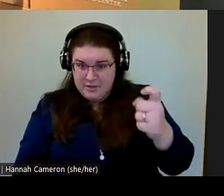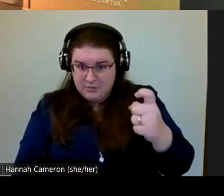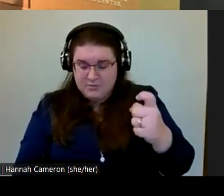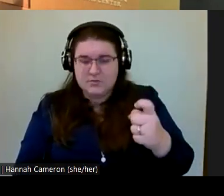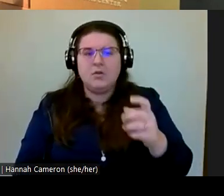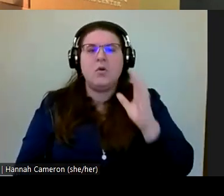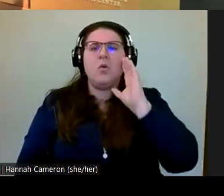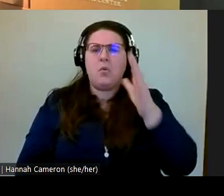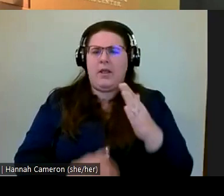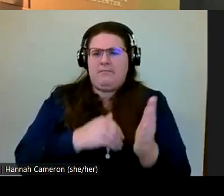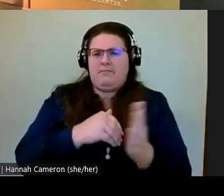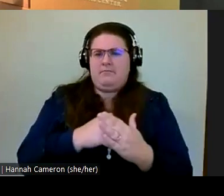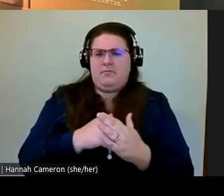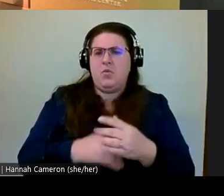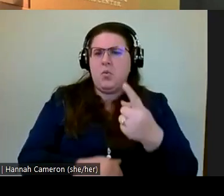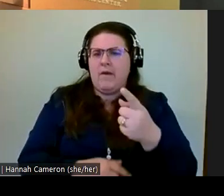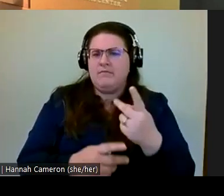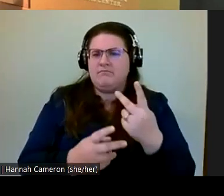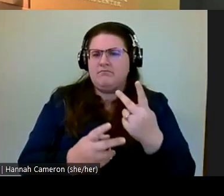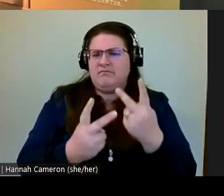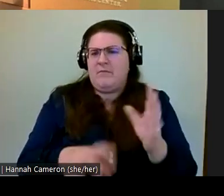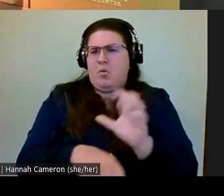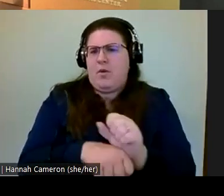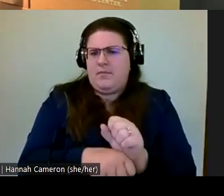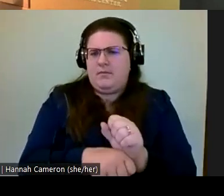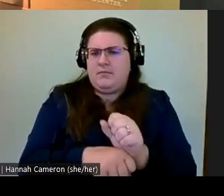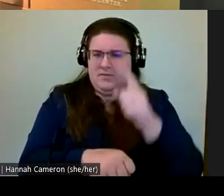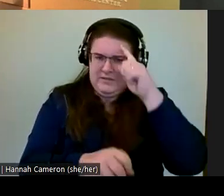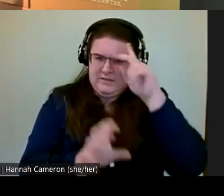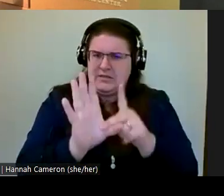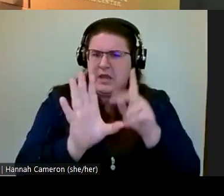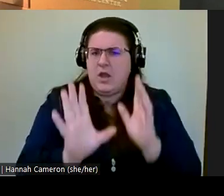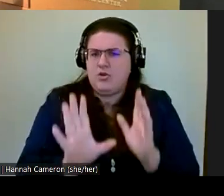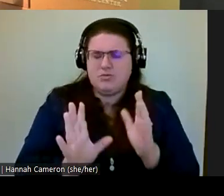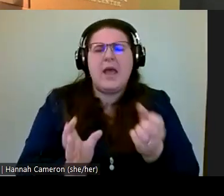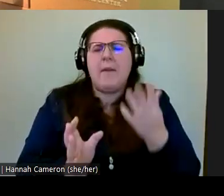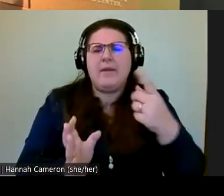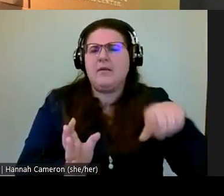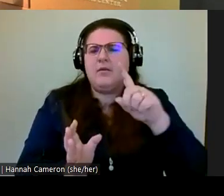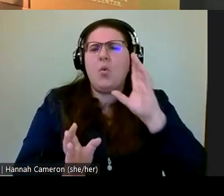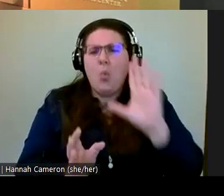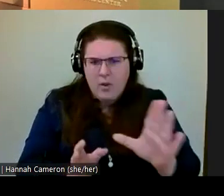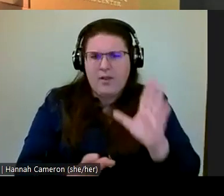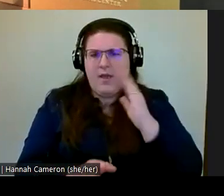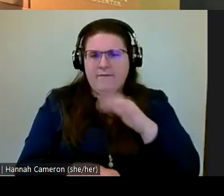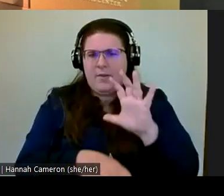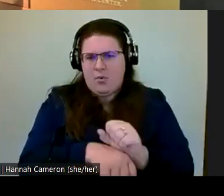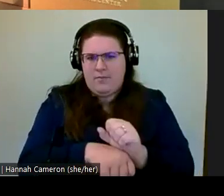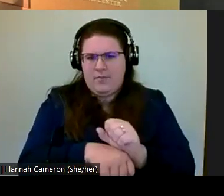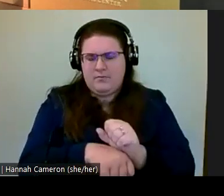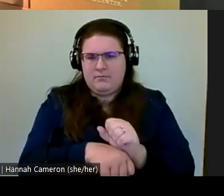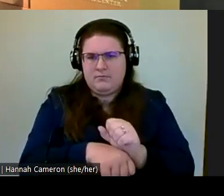in the next 12 months what do you all think shout out something one okay that's it's not quite that